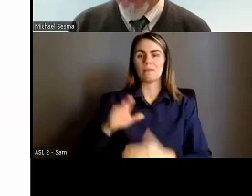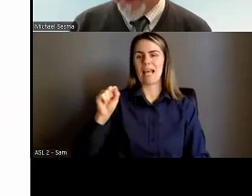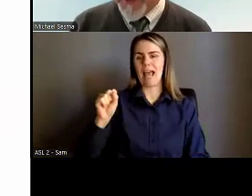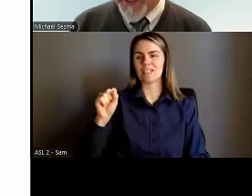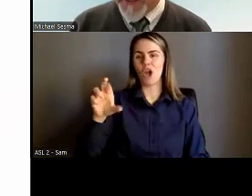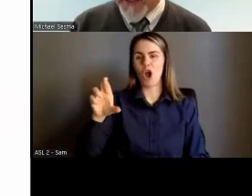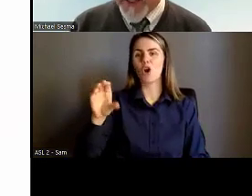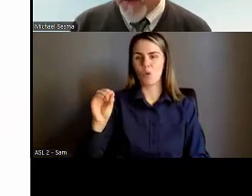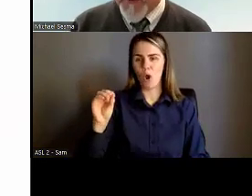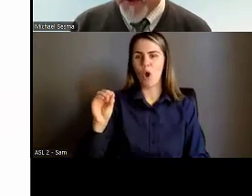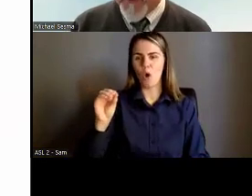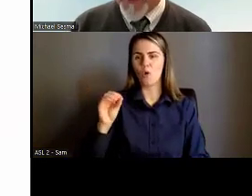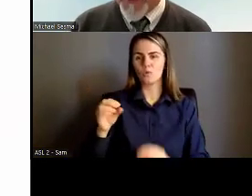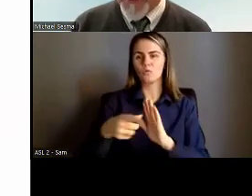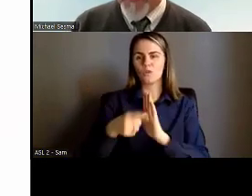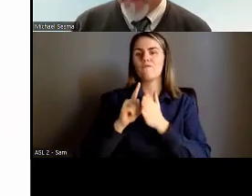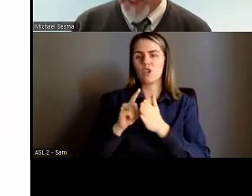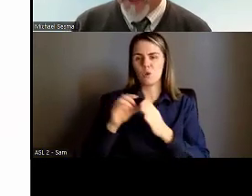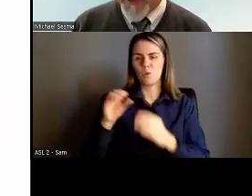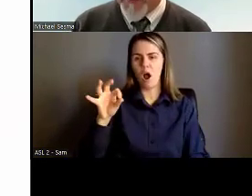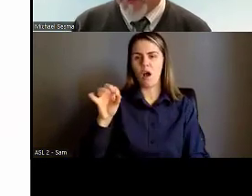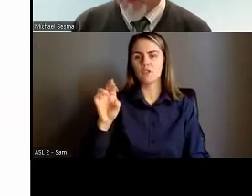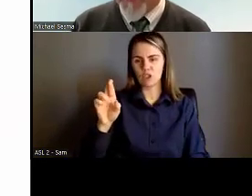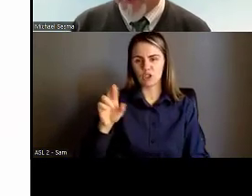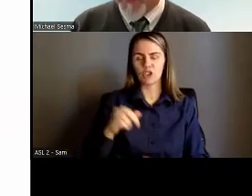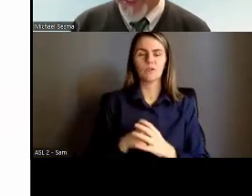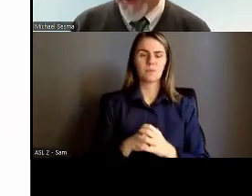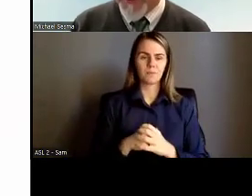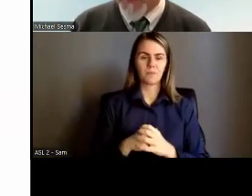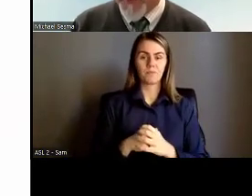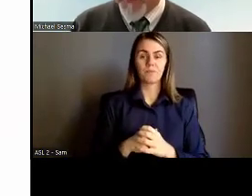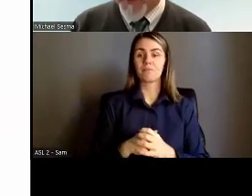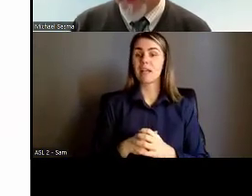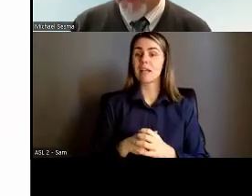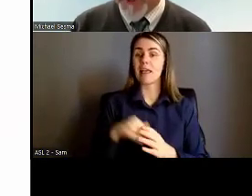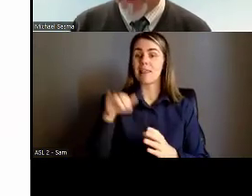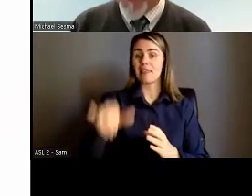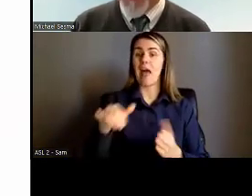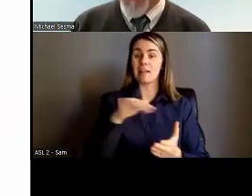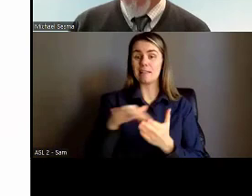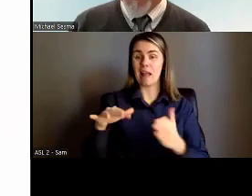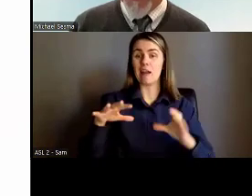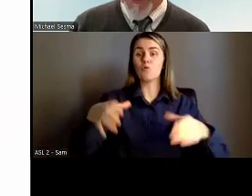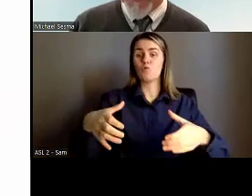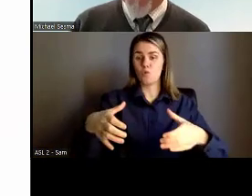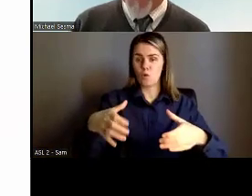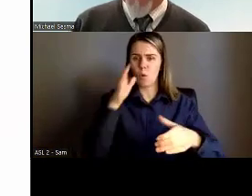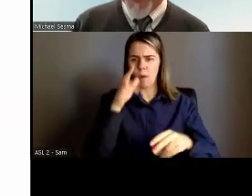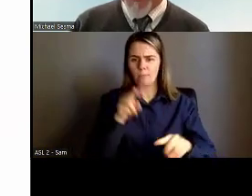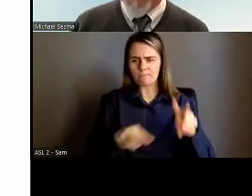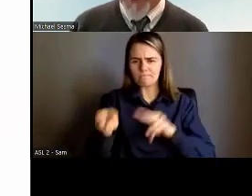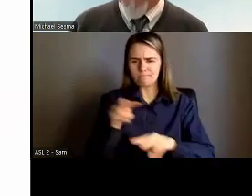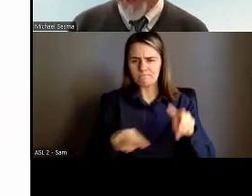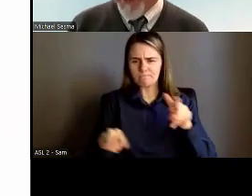The study section is going to review you for scientific merit. It will be reviewed by at least three people, but it will be assessed by the entire panel,